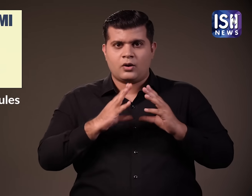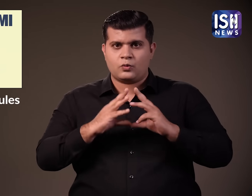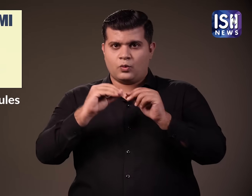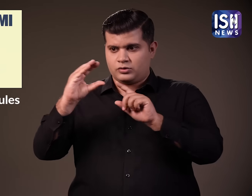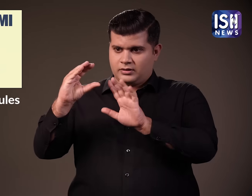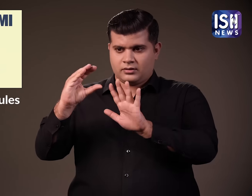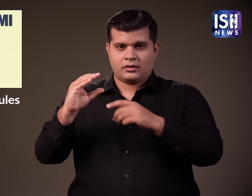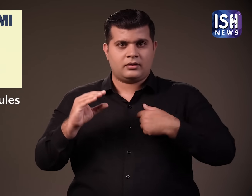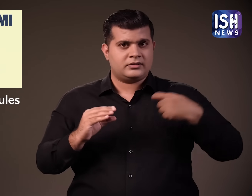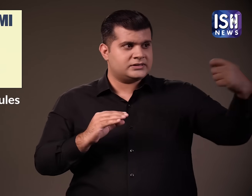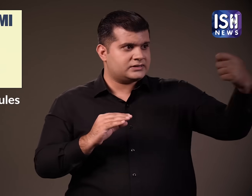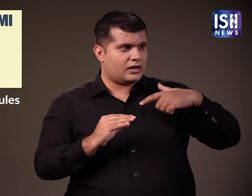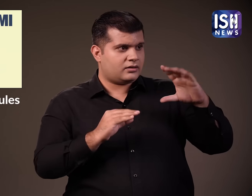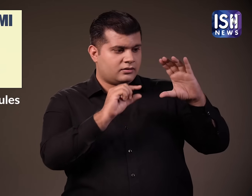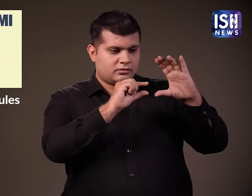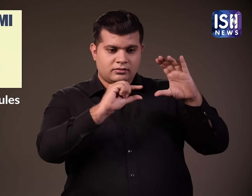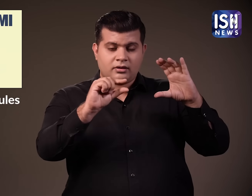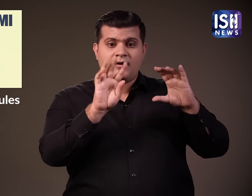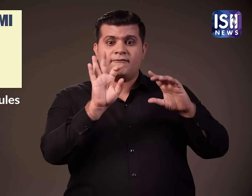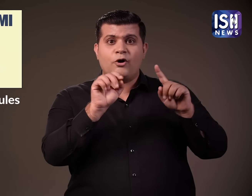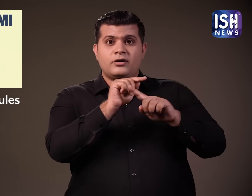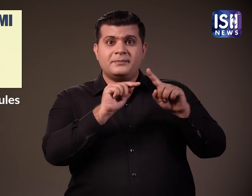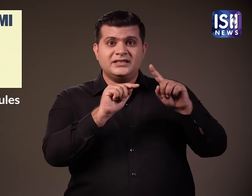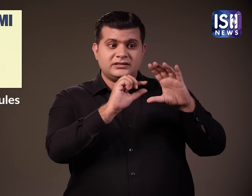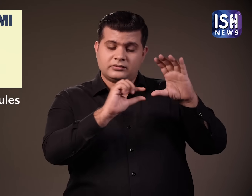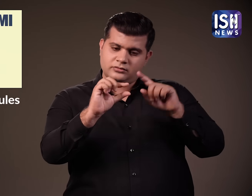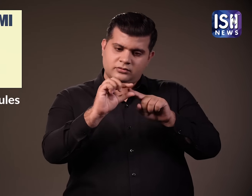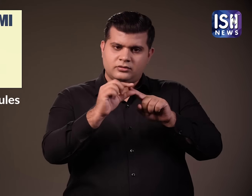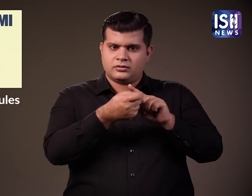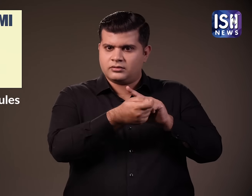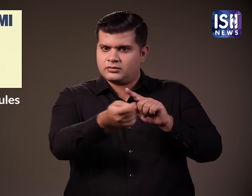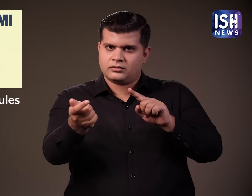Allocate 40% of your salary for those payments.